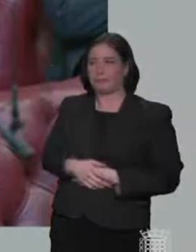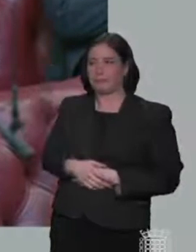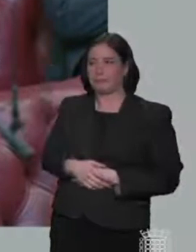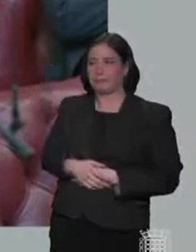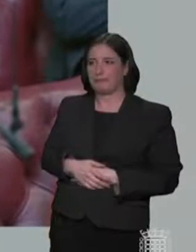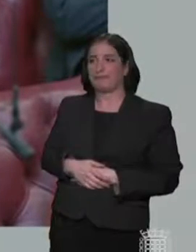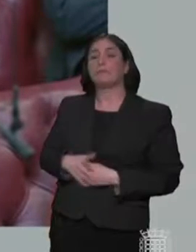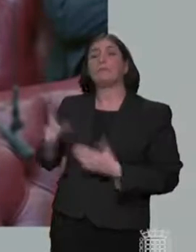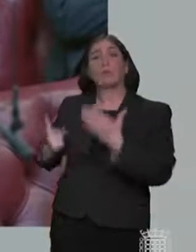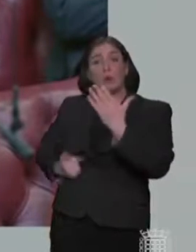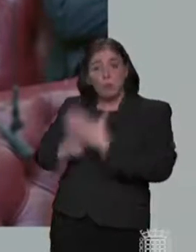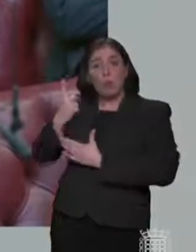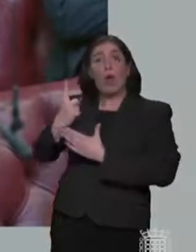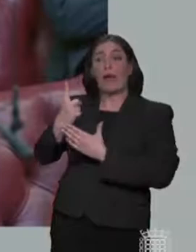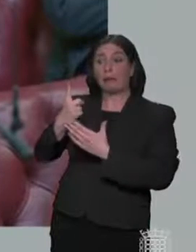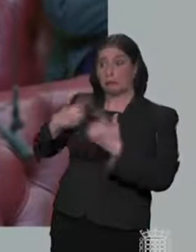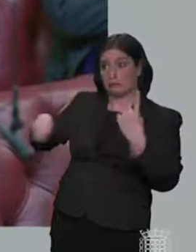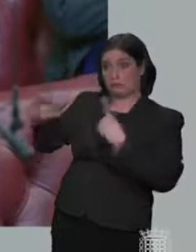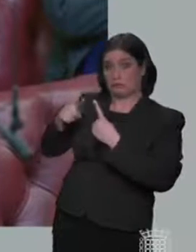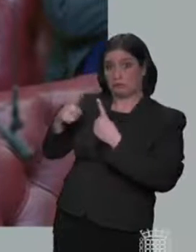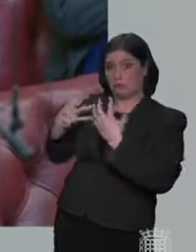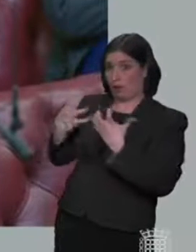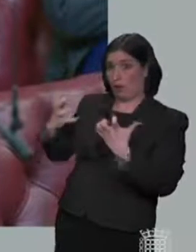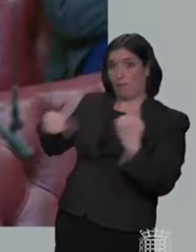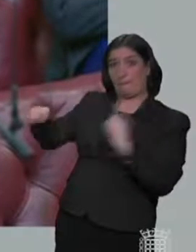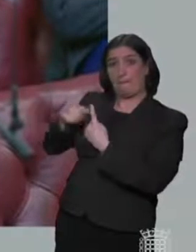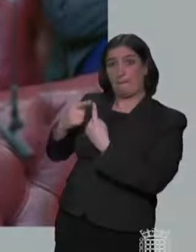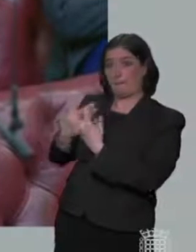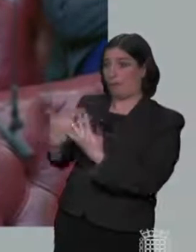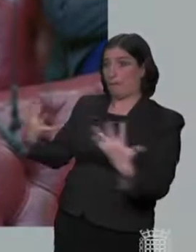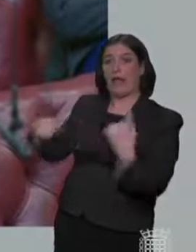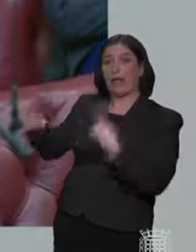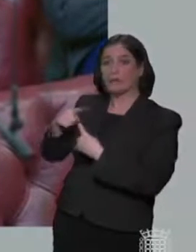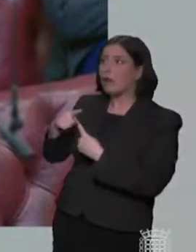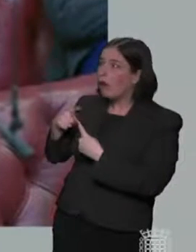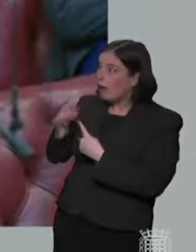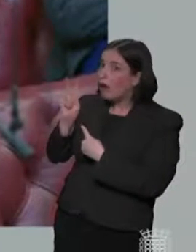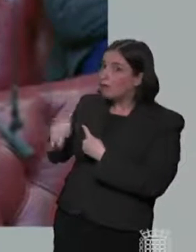across the population in general and secondly it increased the pool and deployment of sign language